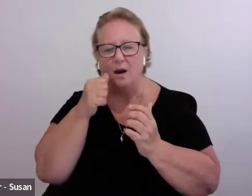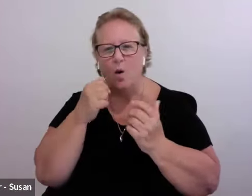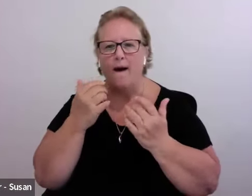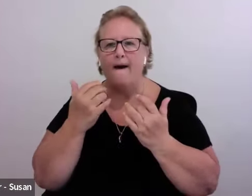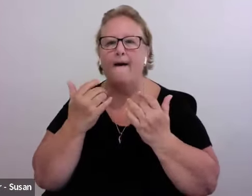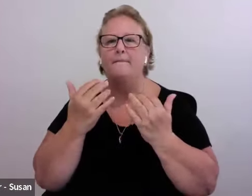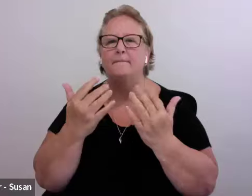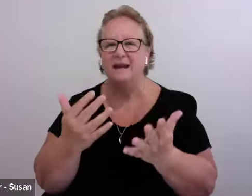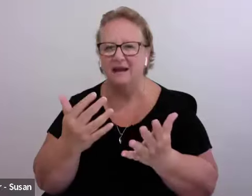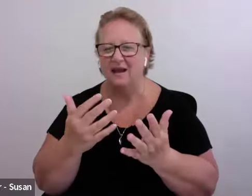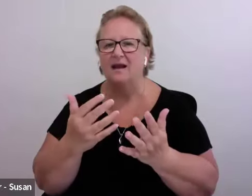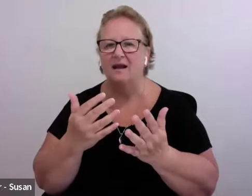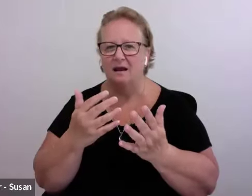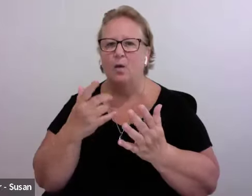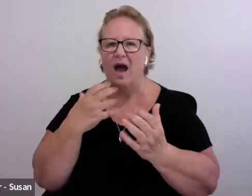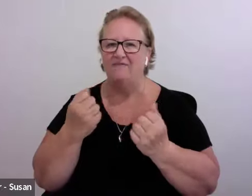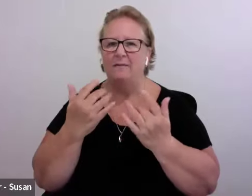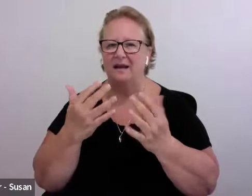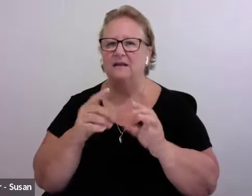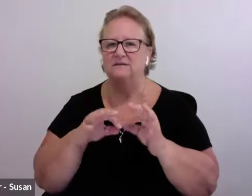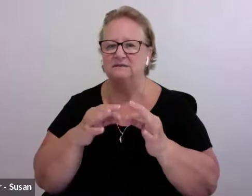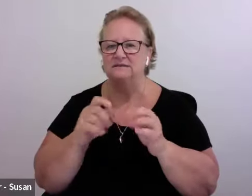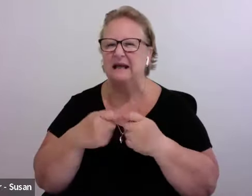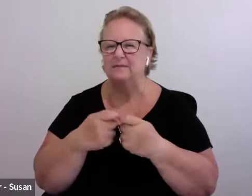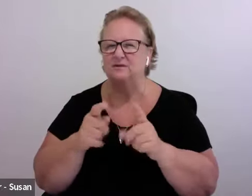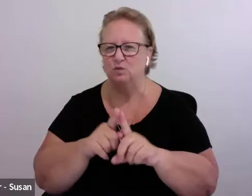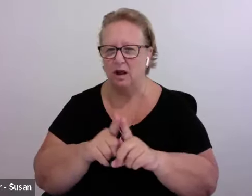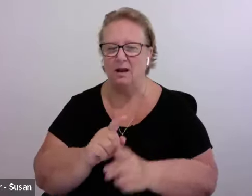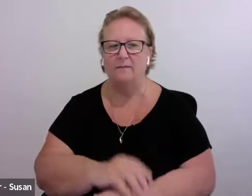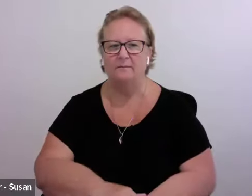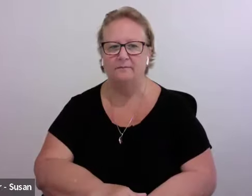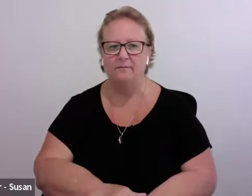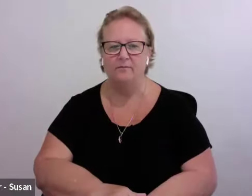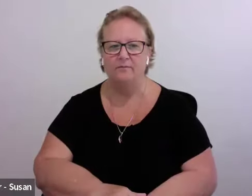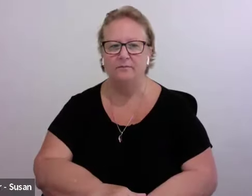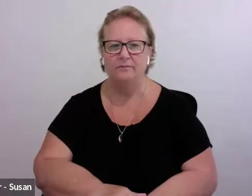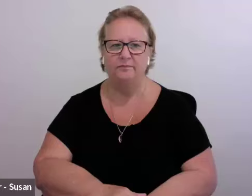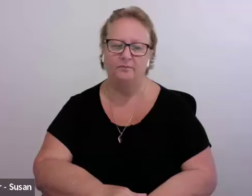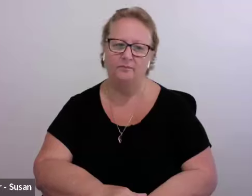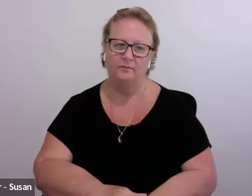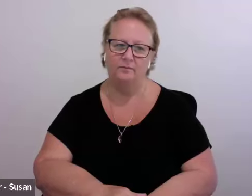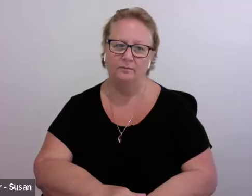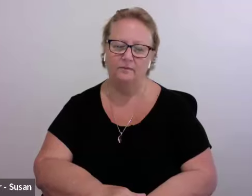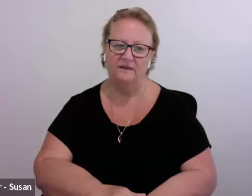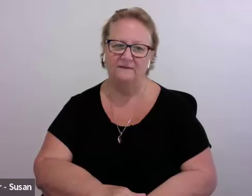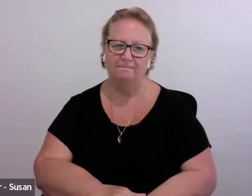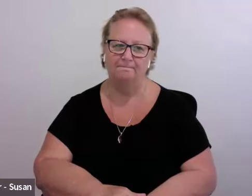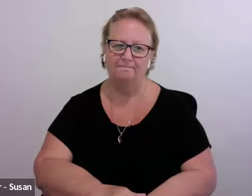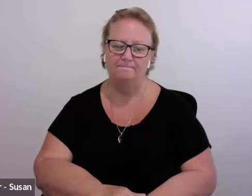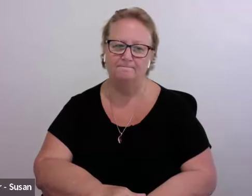many universities as partnerships? We'd only have one team from one, and we know that many universities